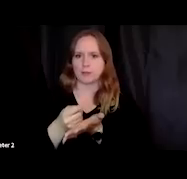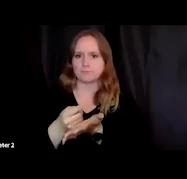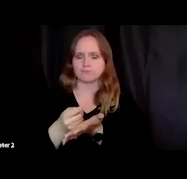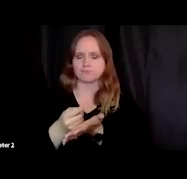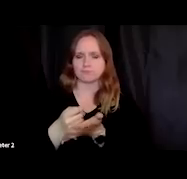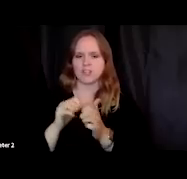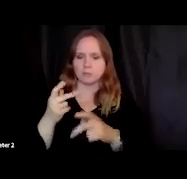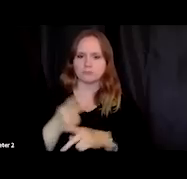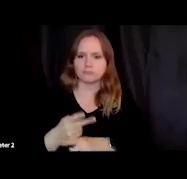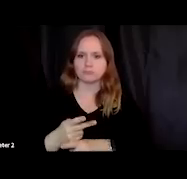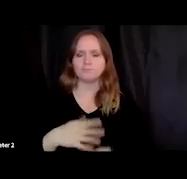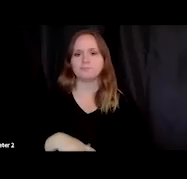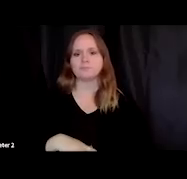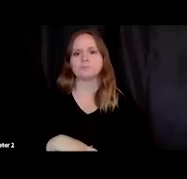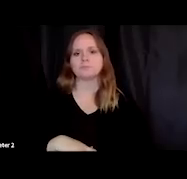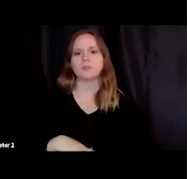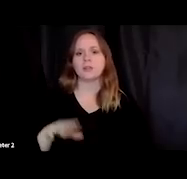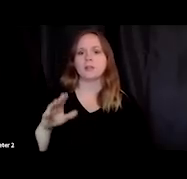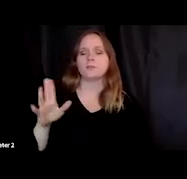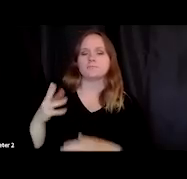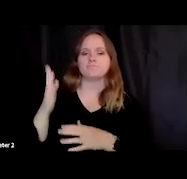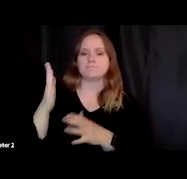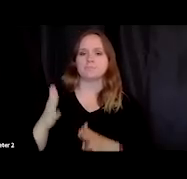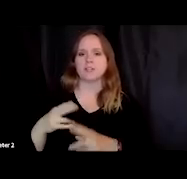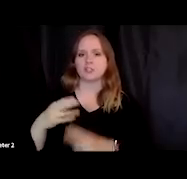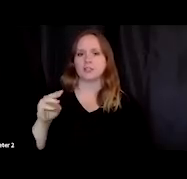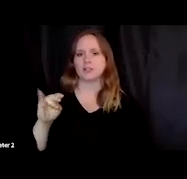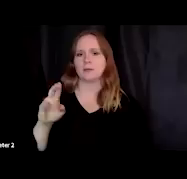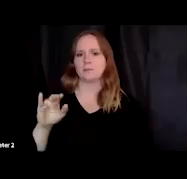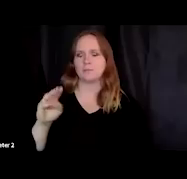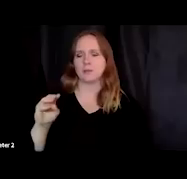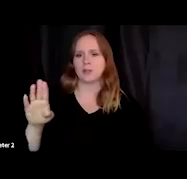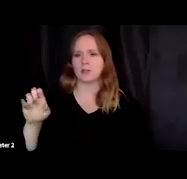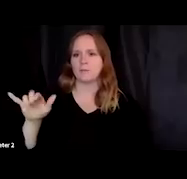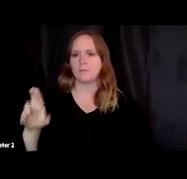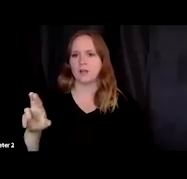The speaker is Miriam Beyer. She's currently the director of the Psychosocial Rehabilitation